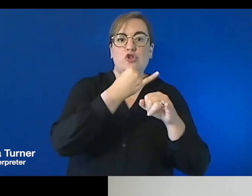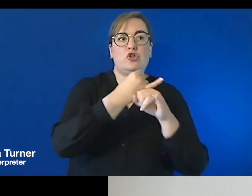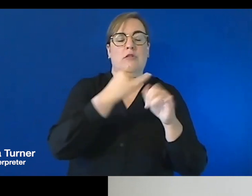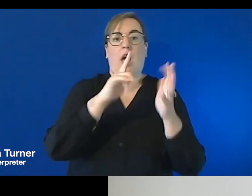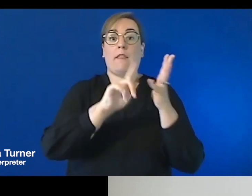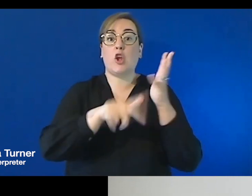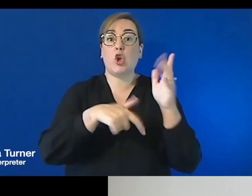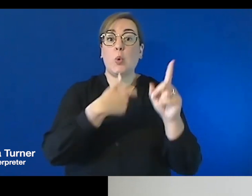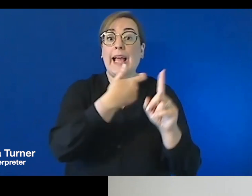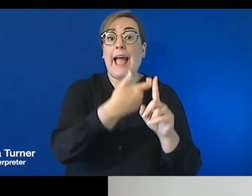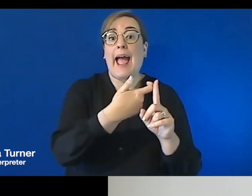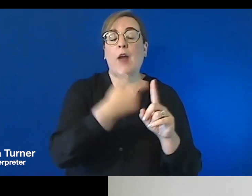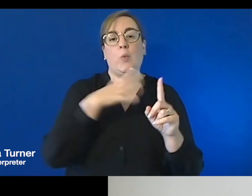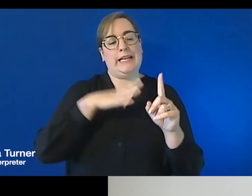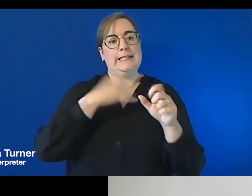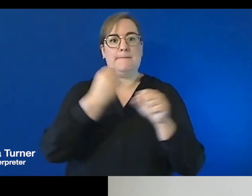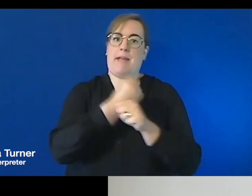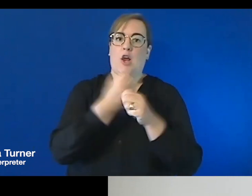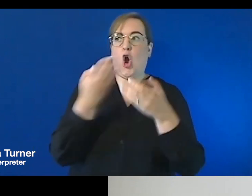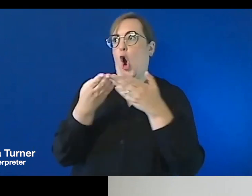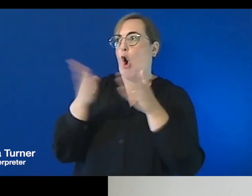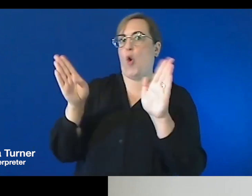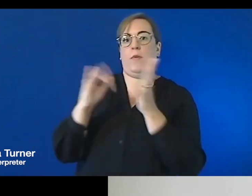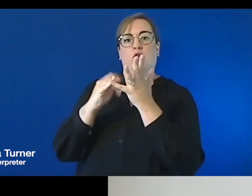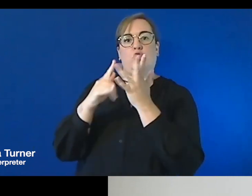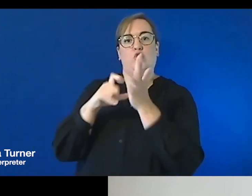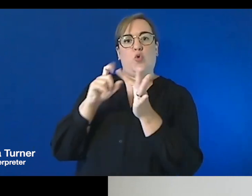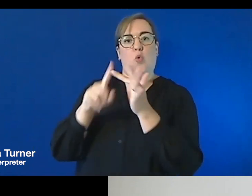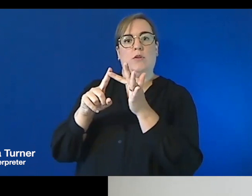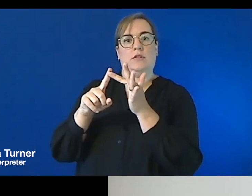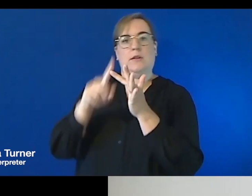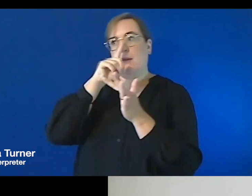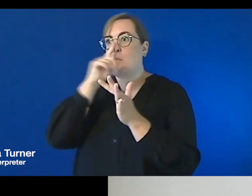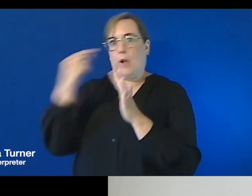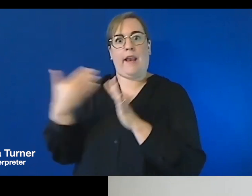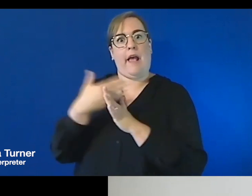open source and which why in recent years I tried to being part of the open source movement like